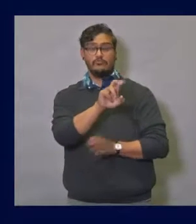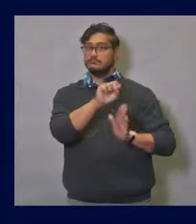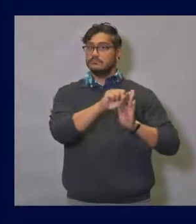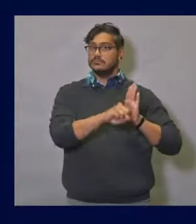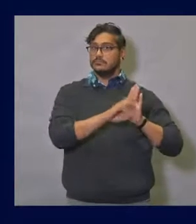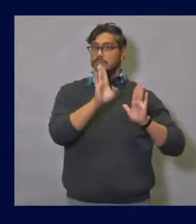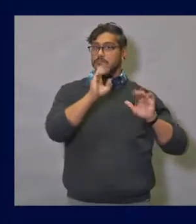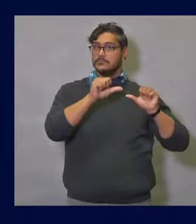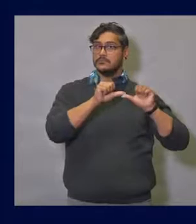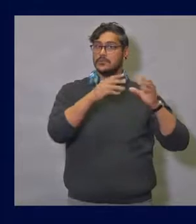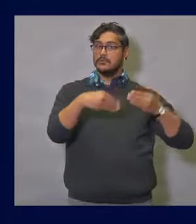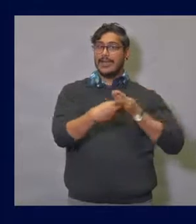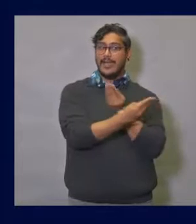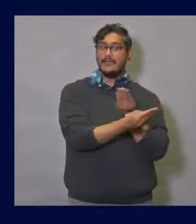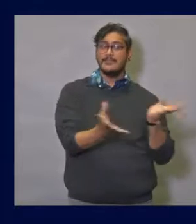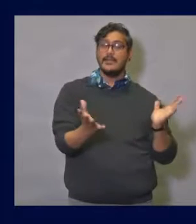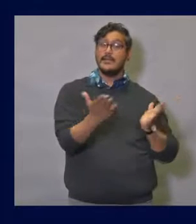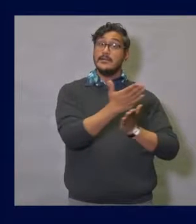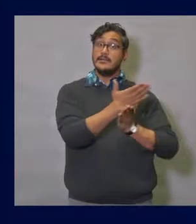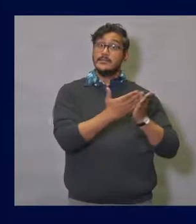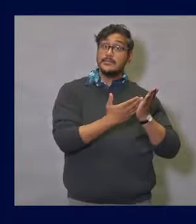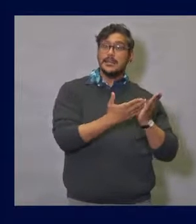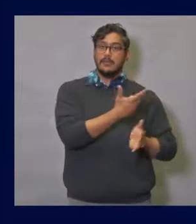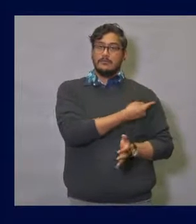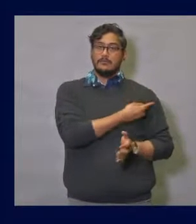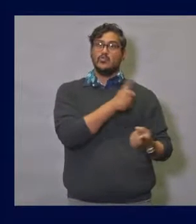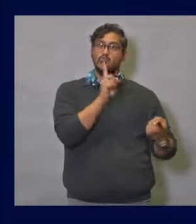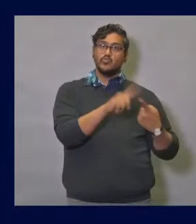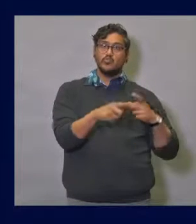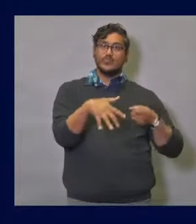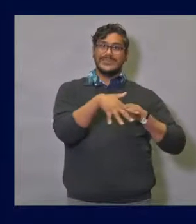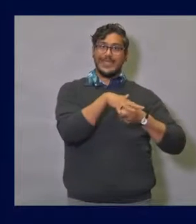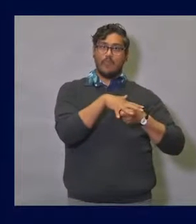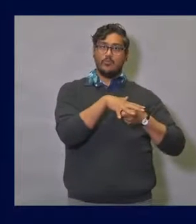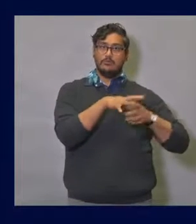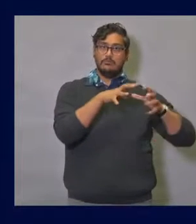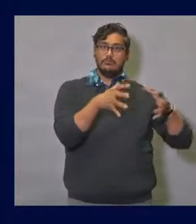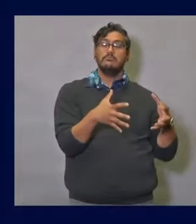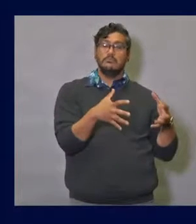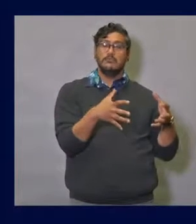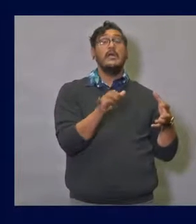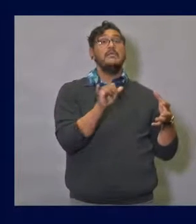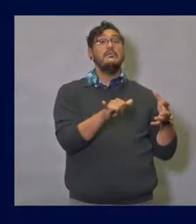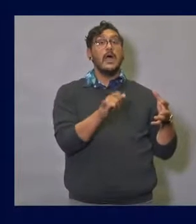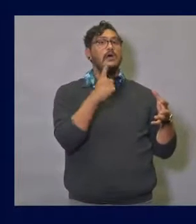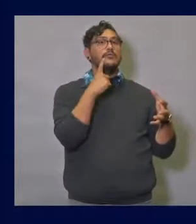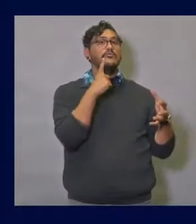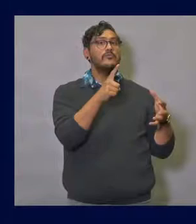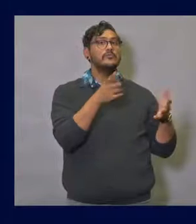UNDER THE MOU, THE STATE WILL CONTINUE TO ALLOCATE SOME